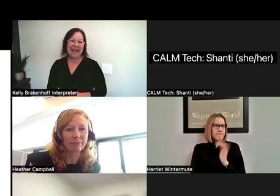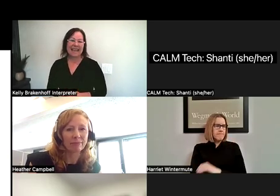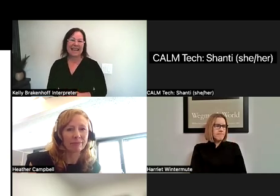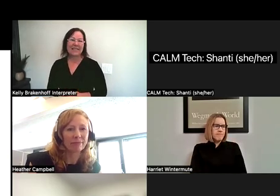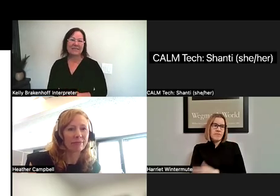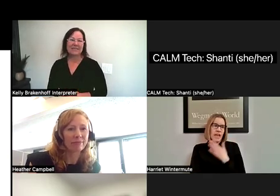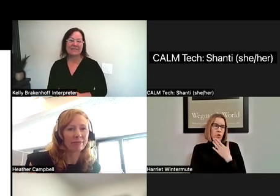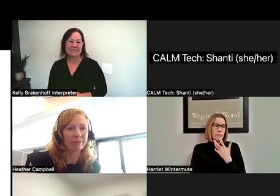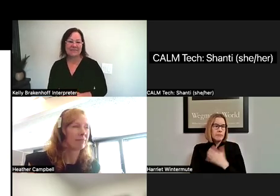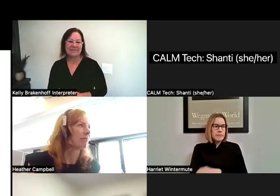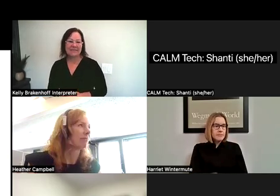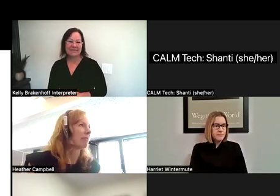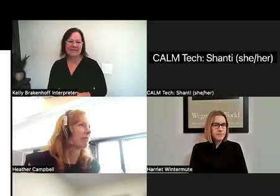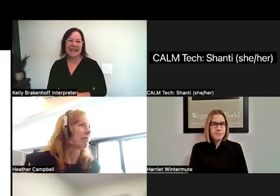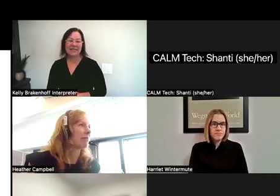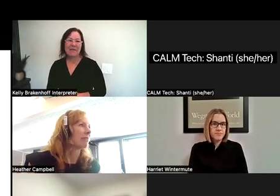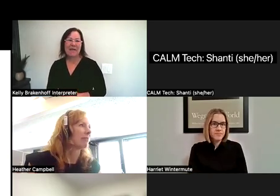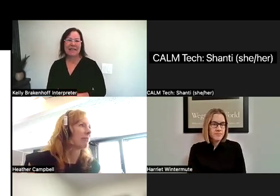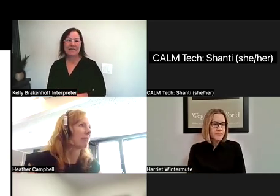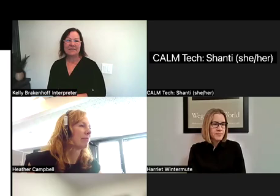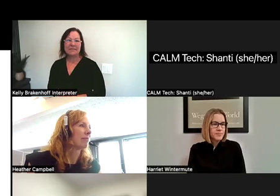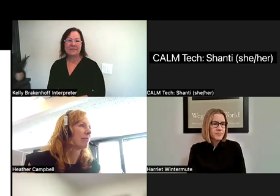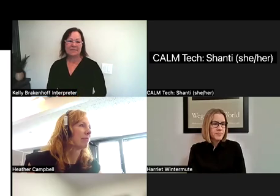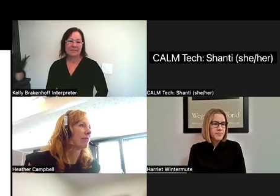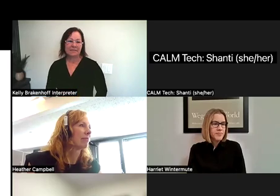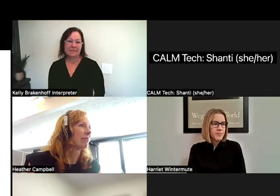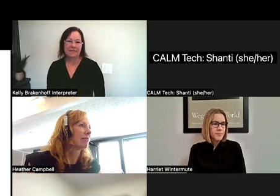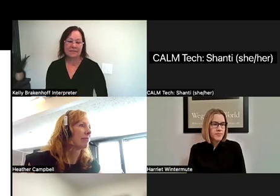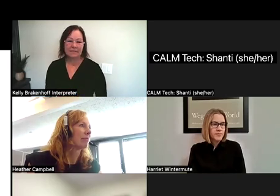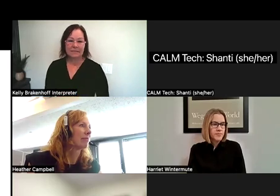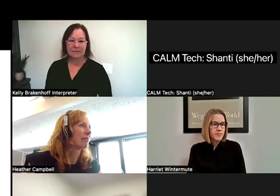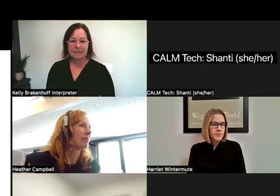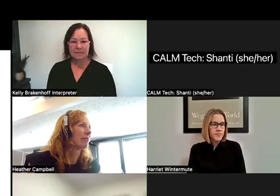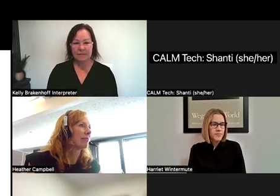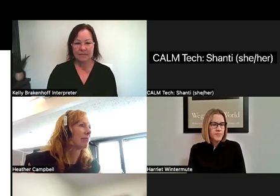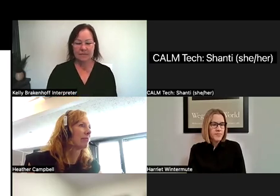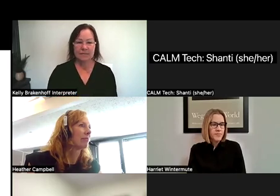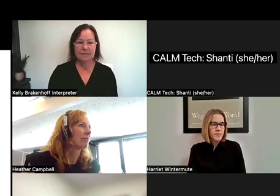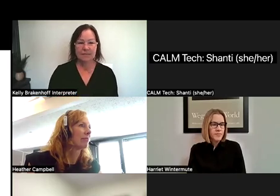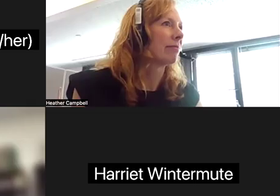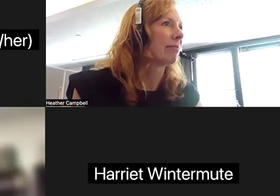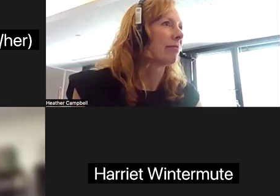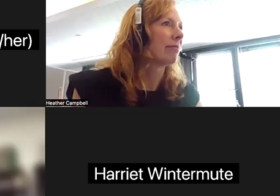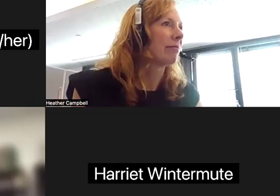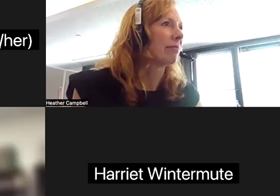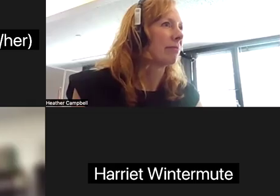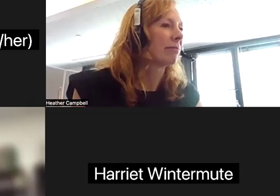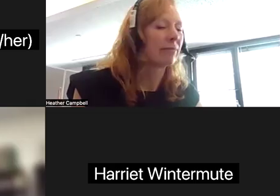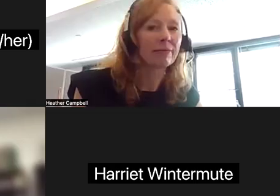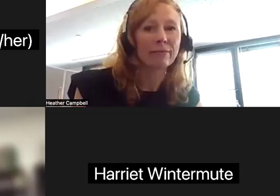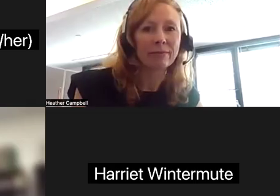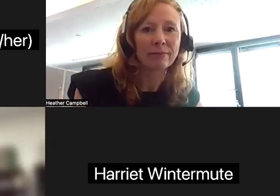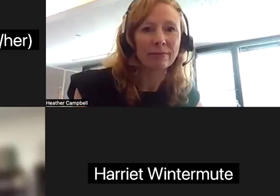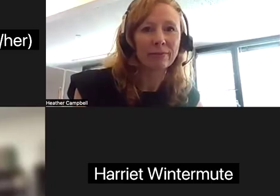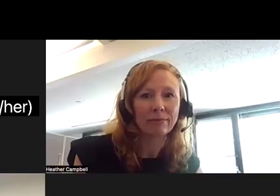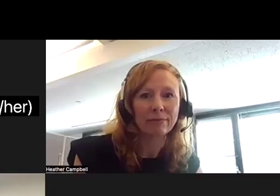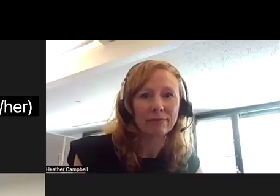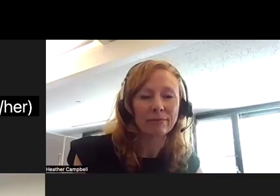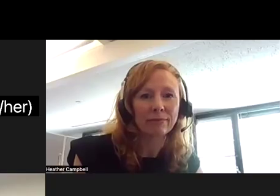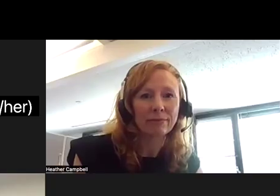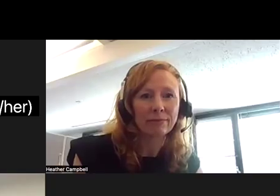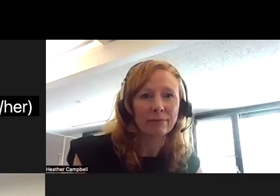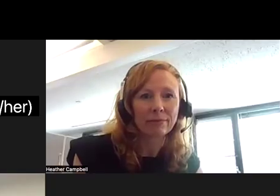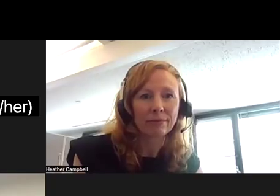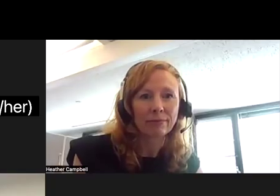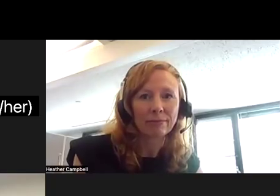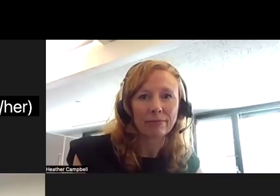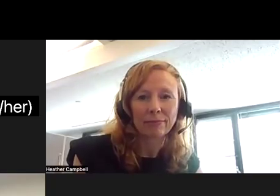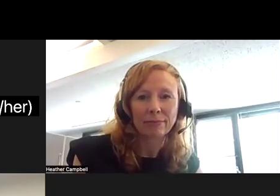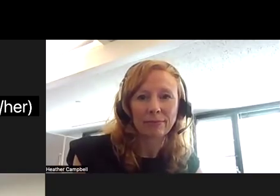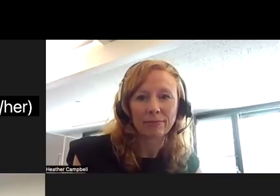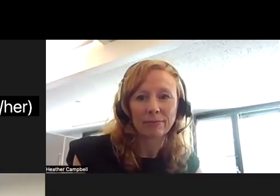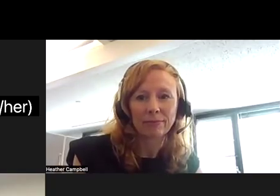Thank you. Thanks Heather. Thank you so much.